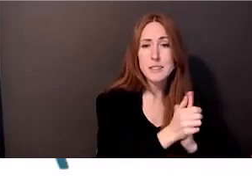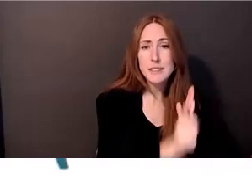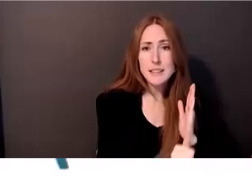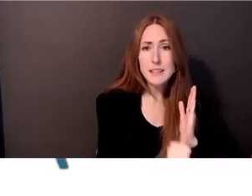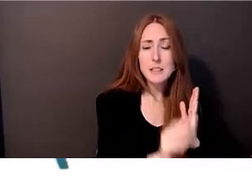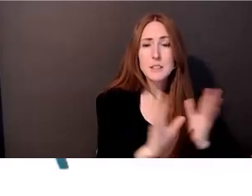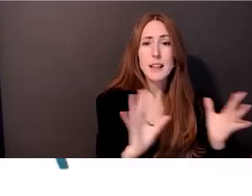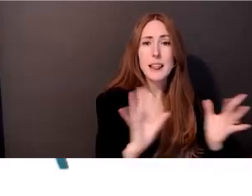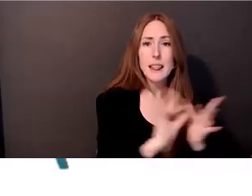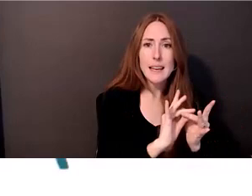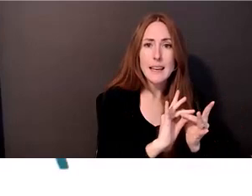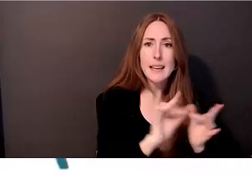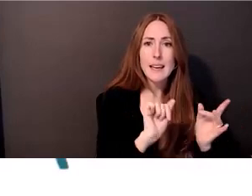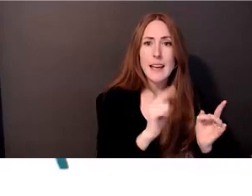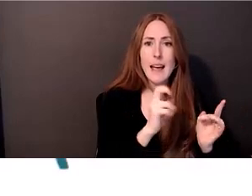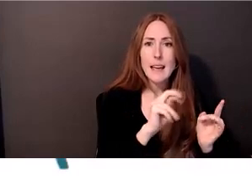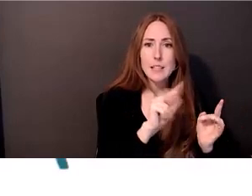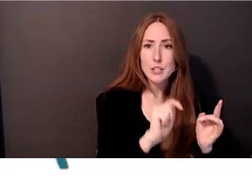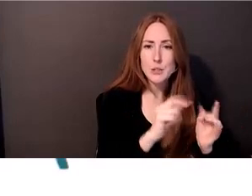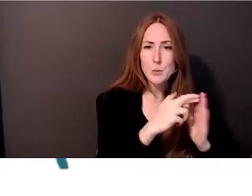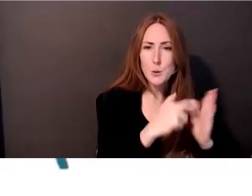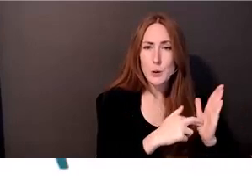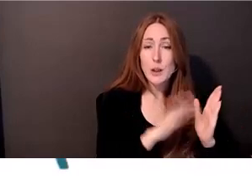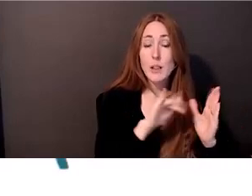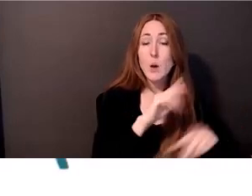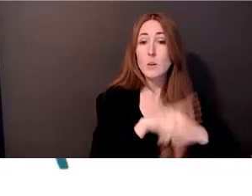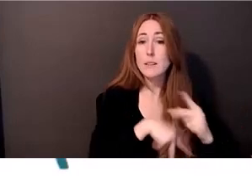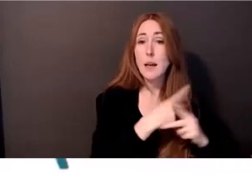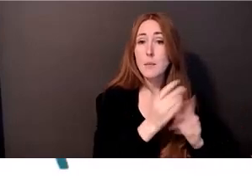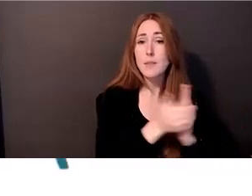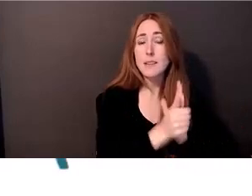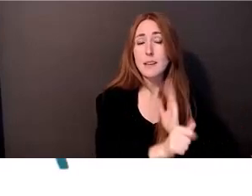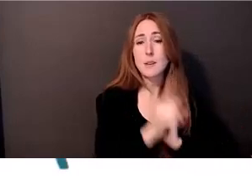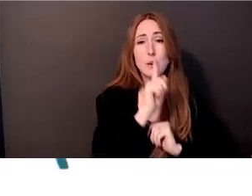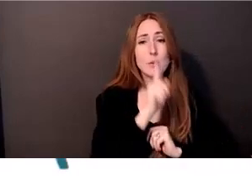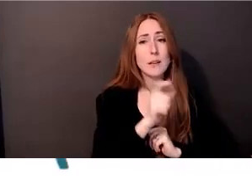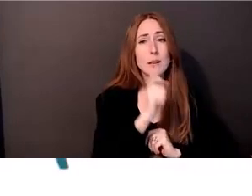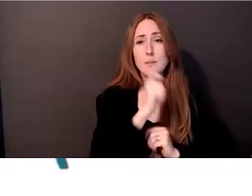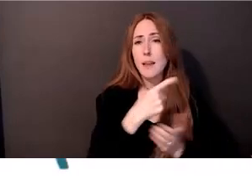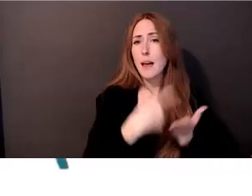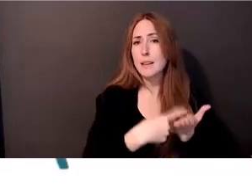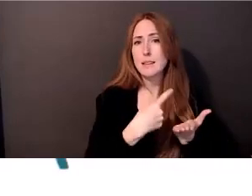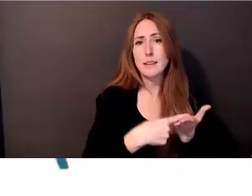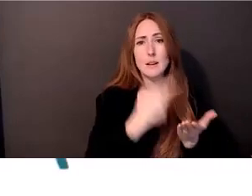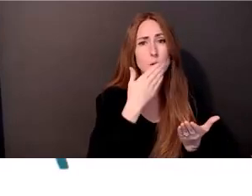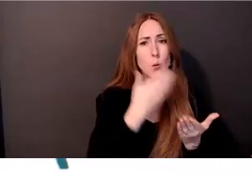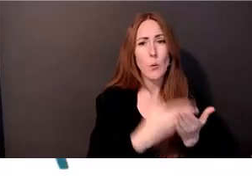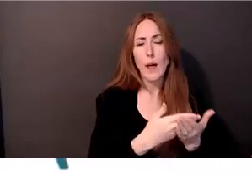So those type of skills and role really not covered well in the available training opportunities.